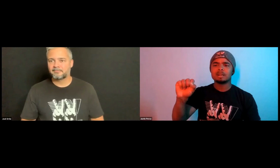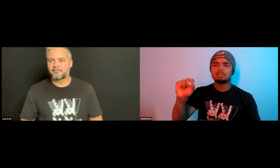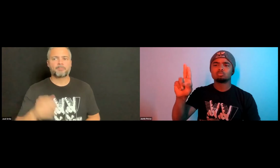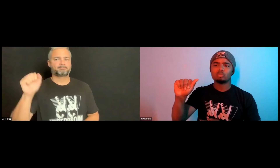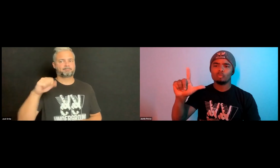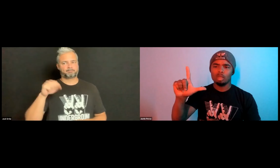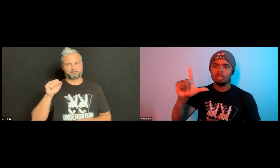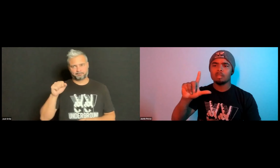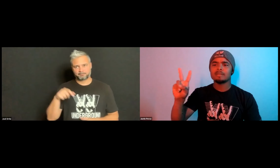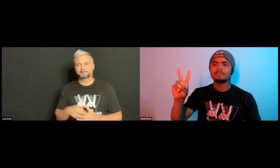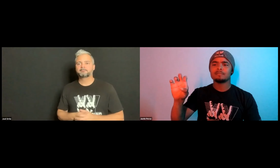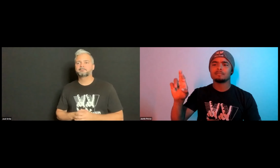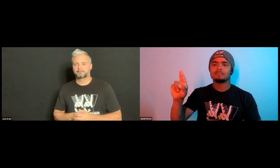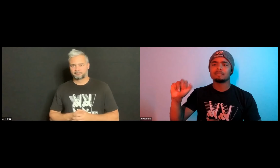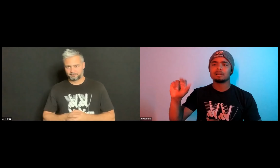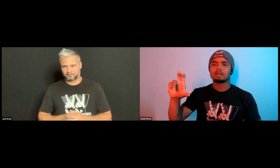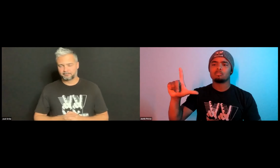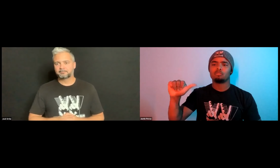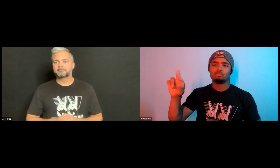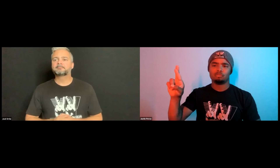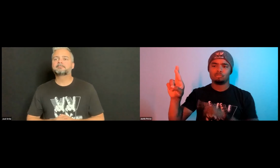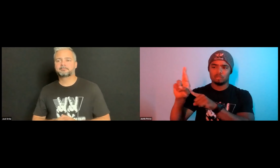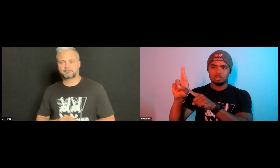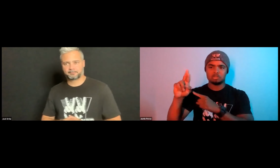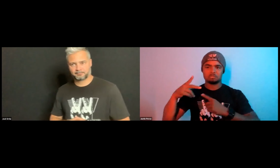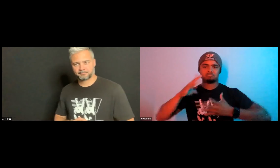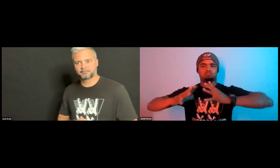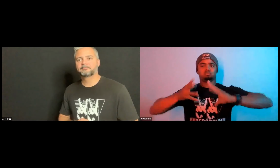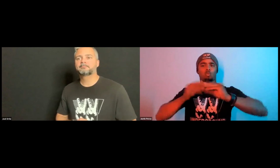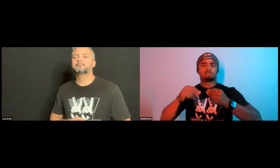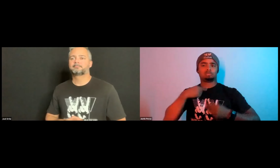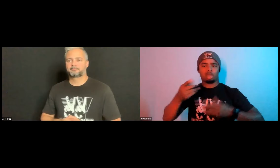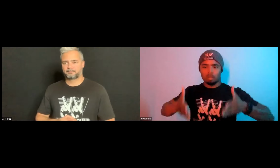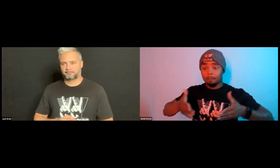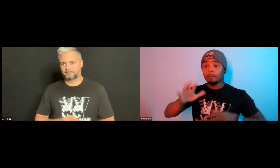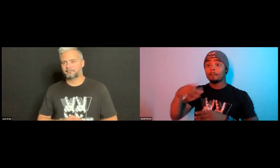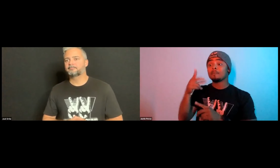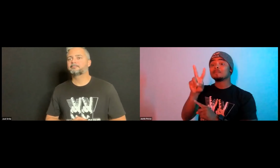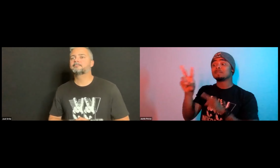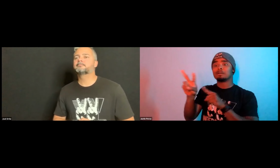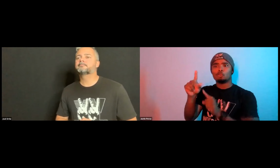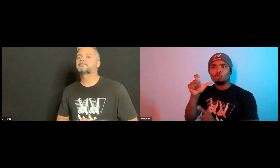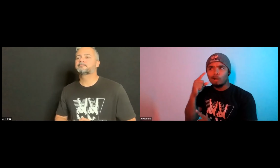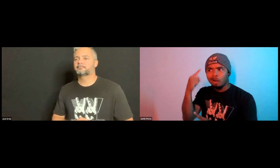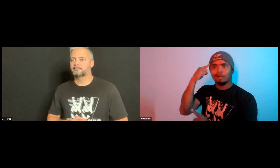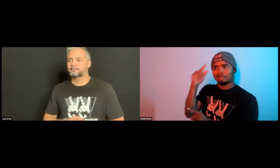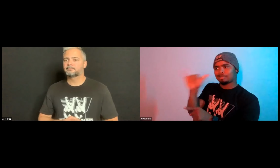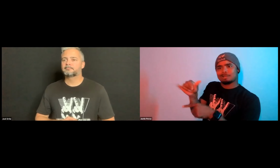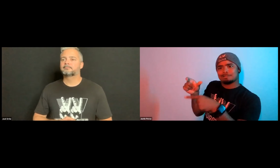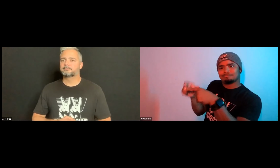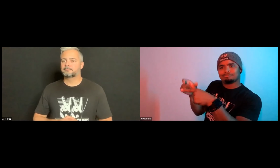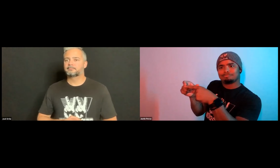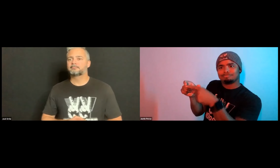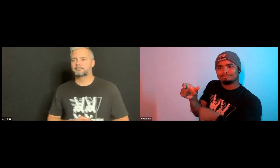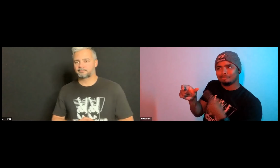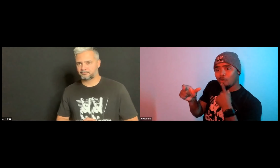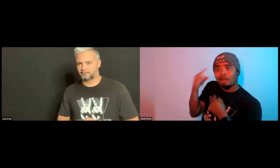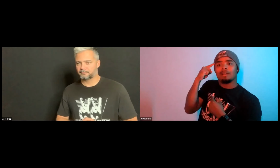And I just want to expand a little bit on Visual Vernacular. Who thought of that term?